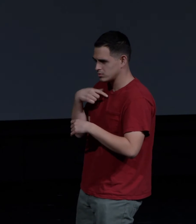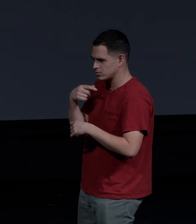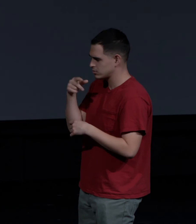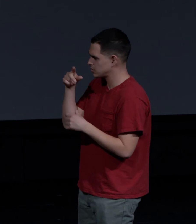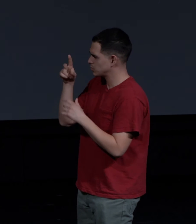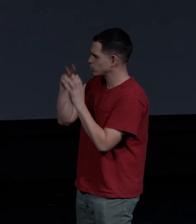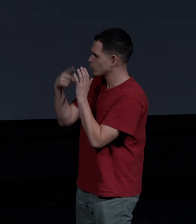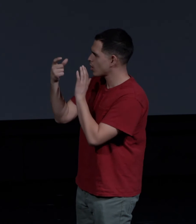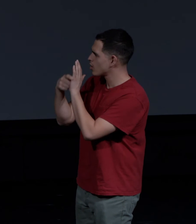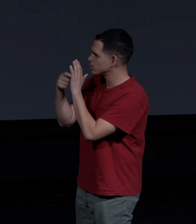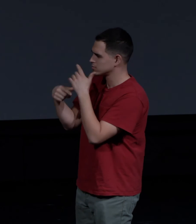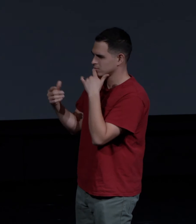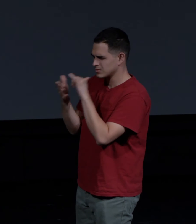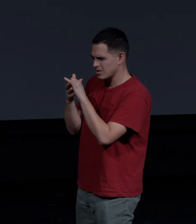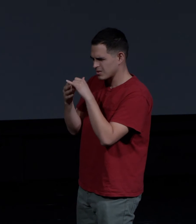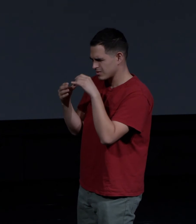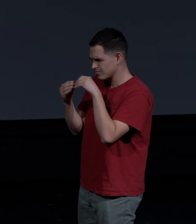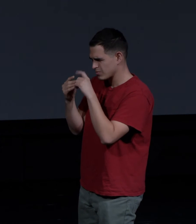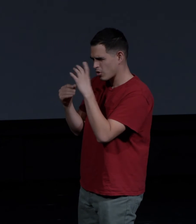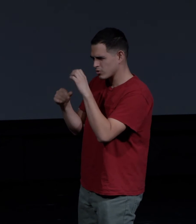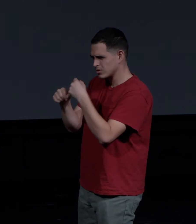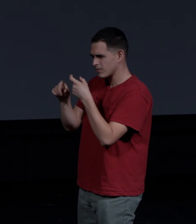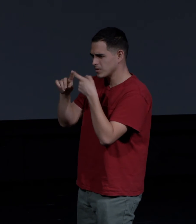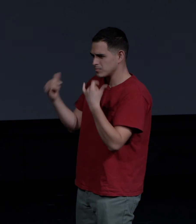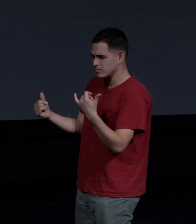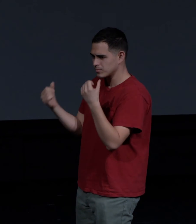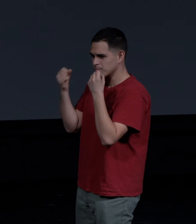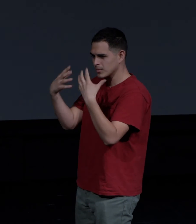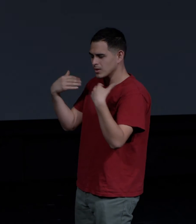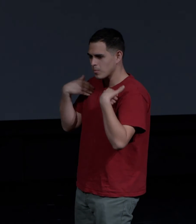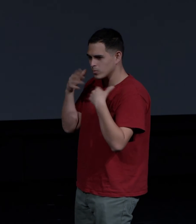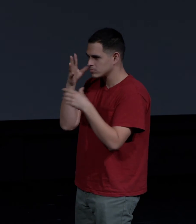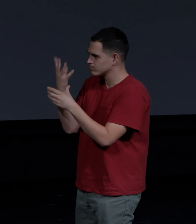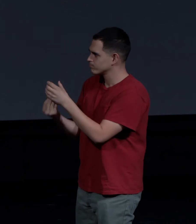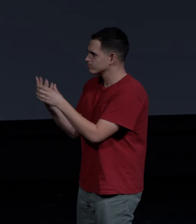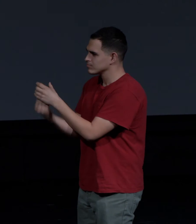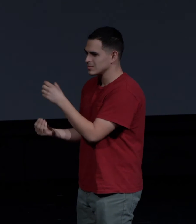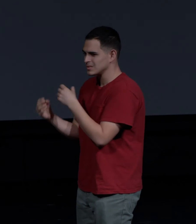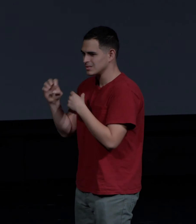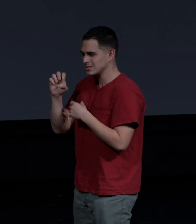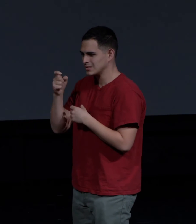I'd also like to ask a second question. I was reading one article that said 100 years from now,